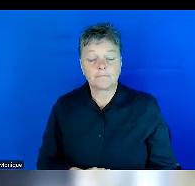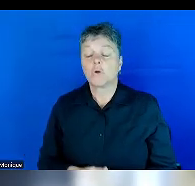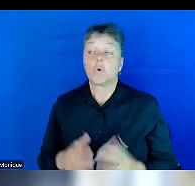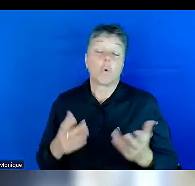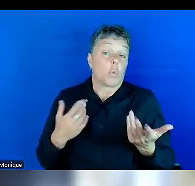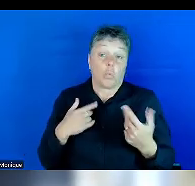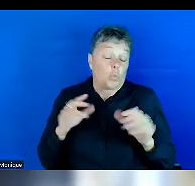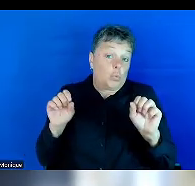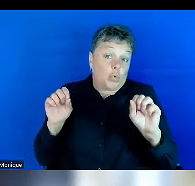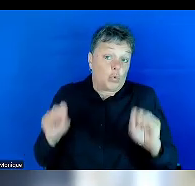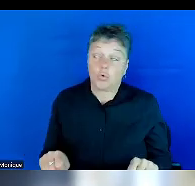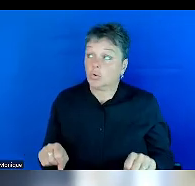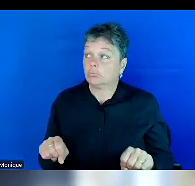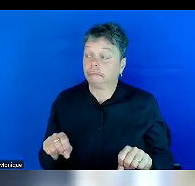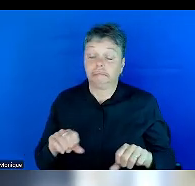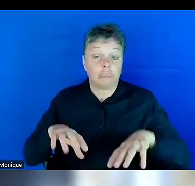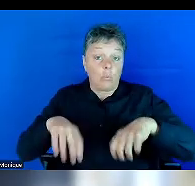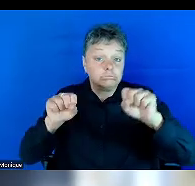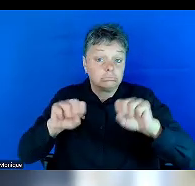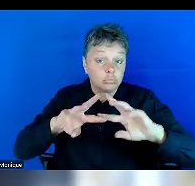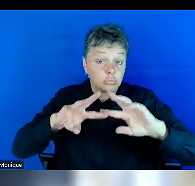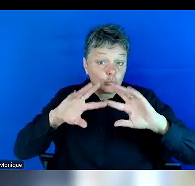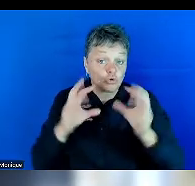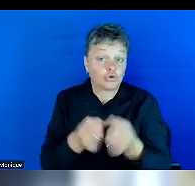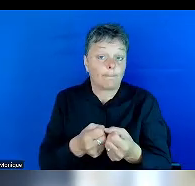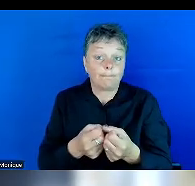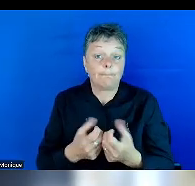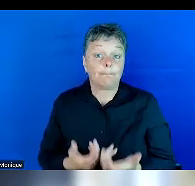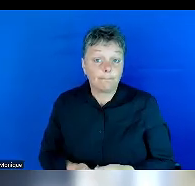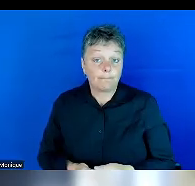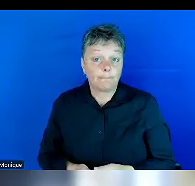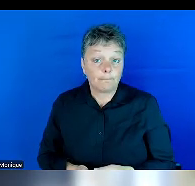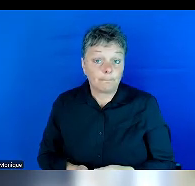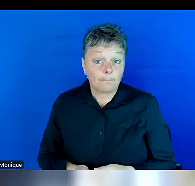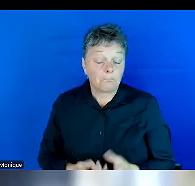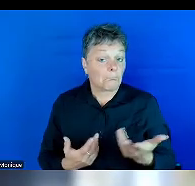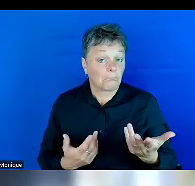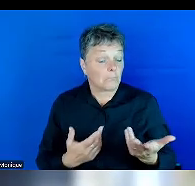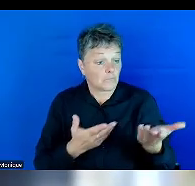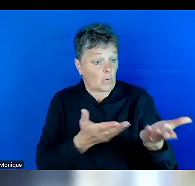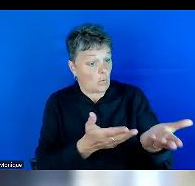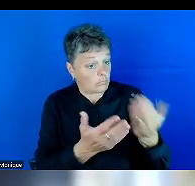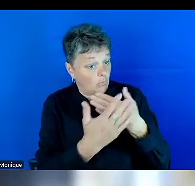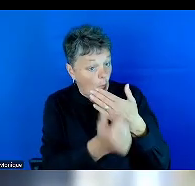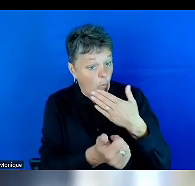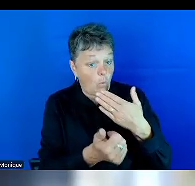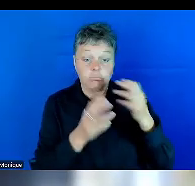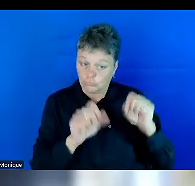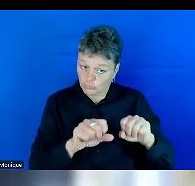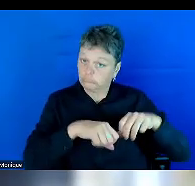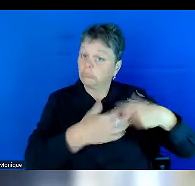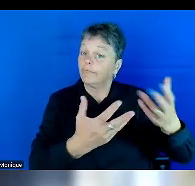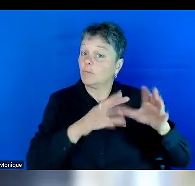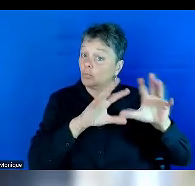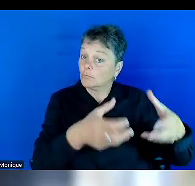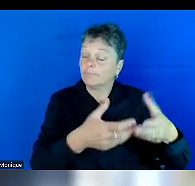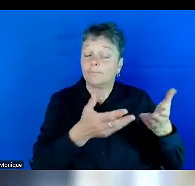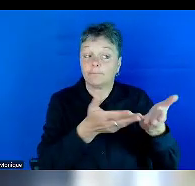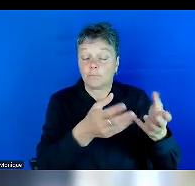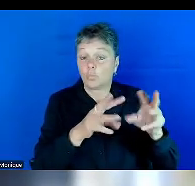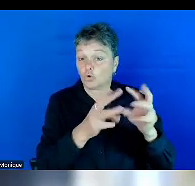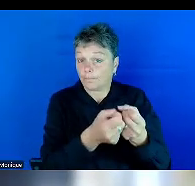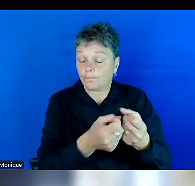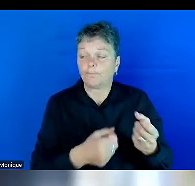uh communities of persons with disabilities. Um we also have um quite a few rights education